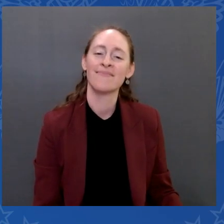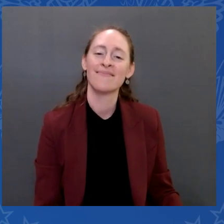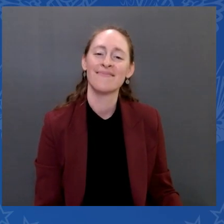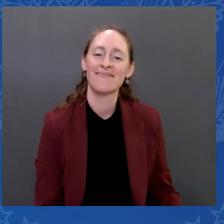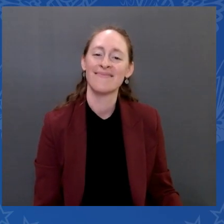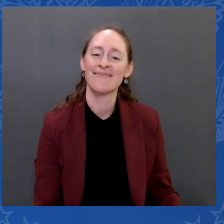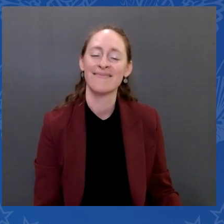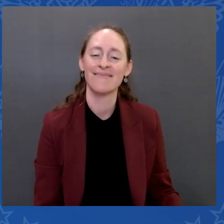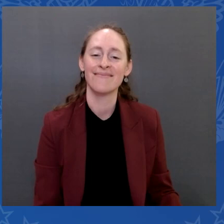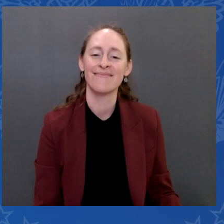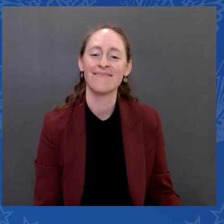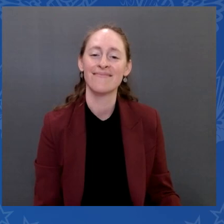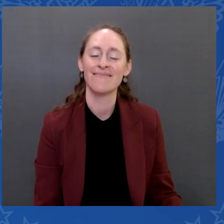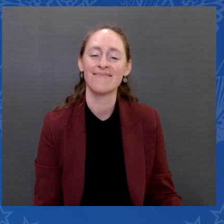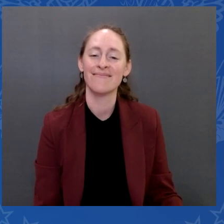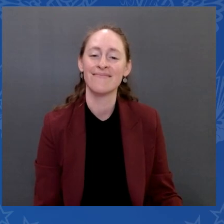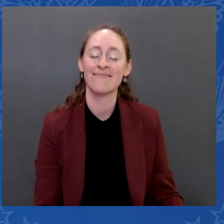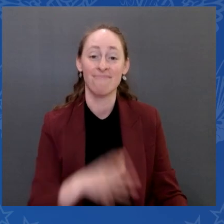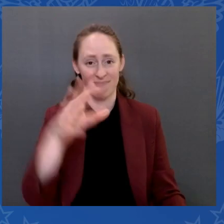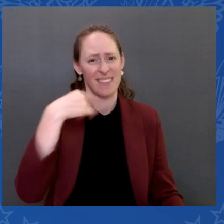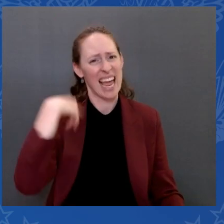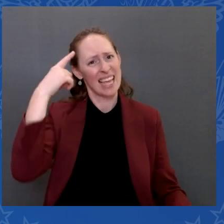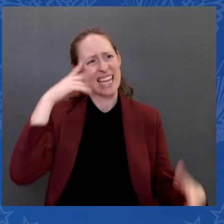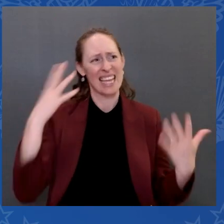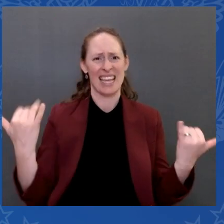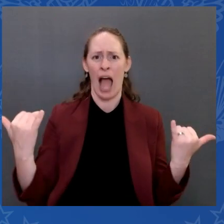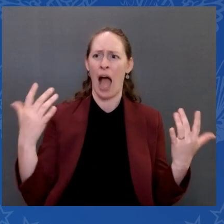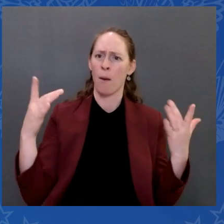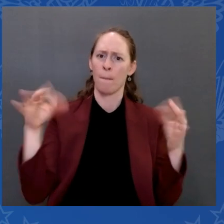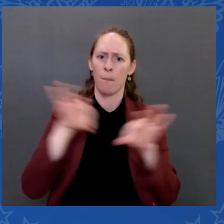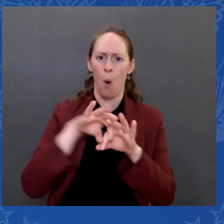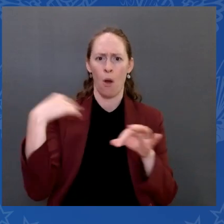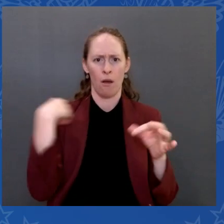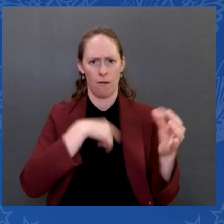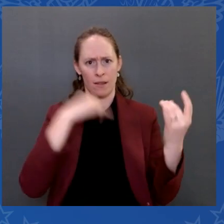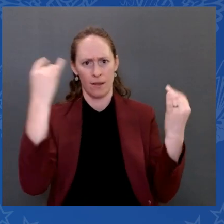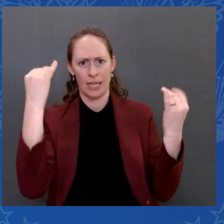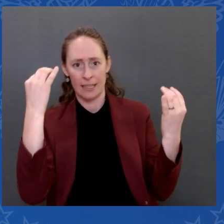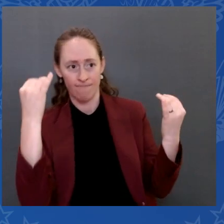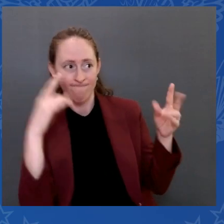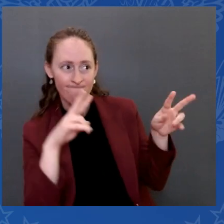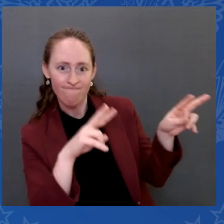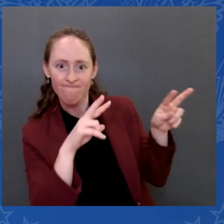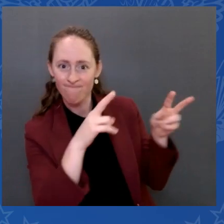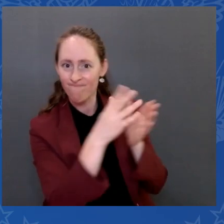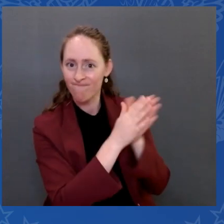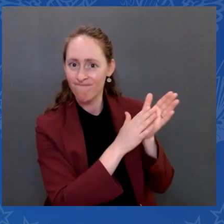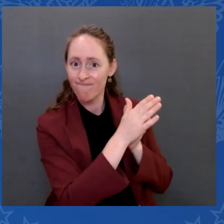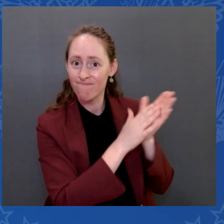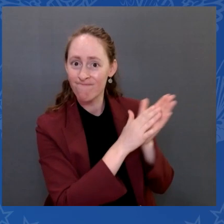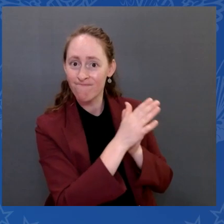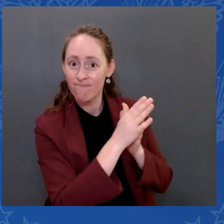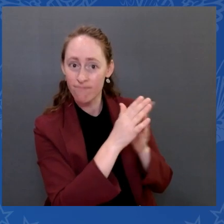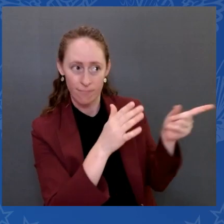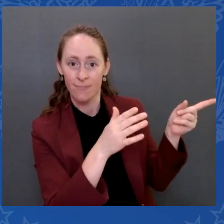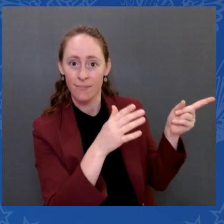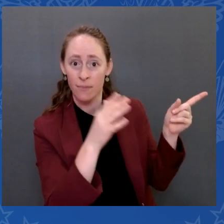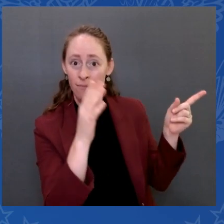as you say, acting without delay, hopefully today and in the coming days, but also the opportunity and the opportunity for the country